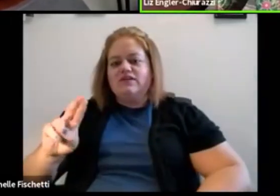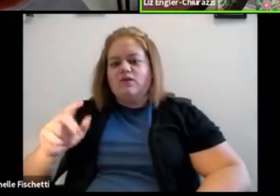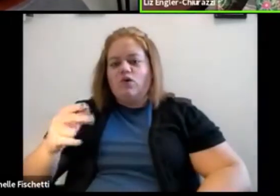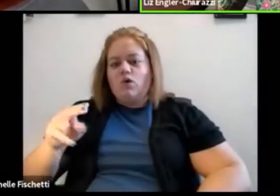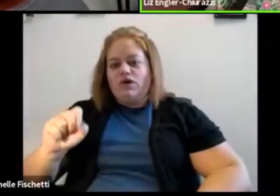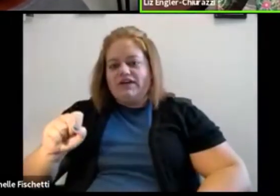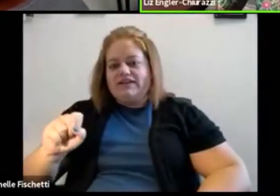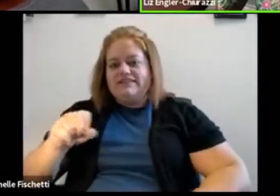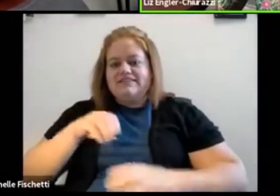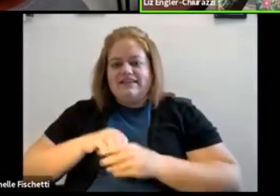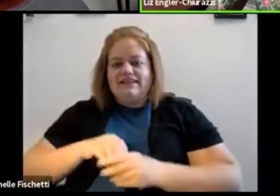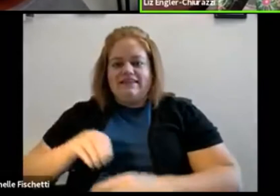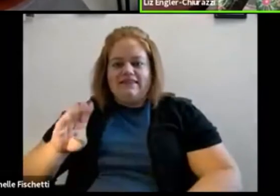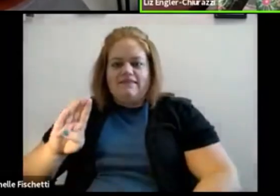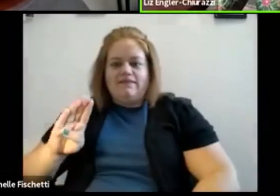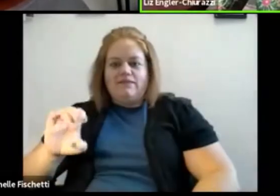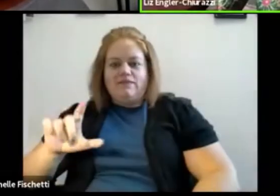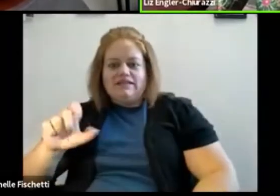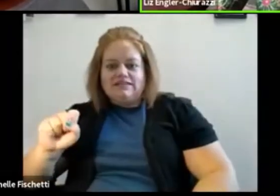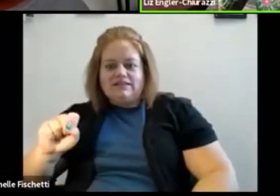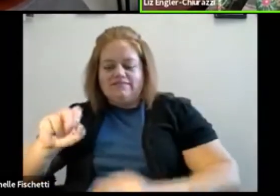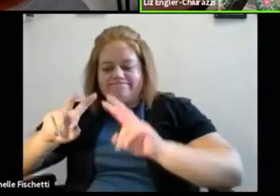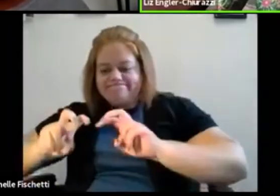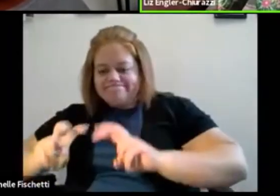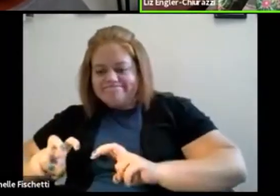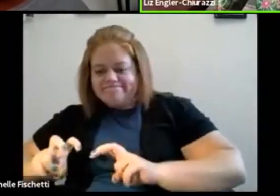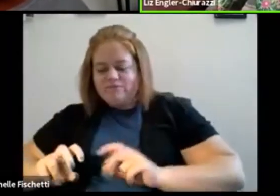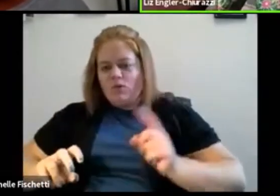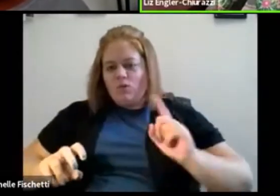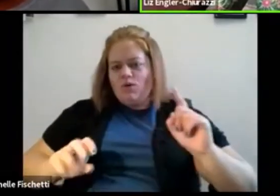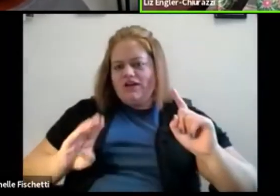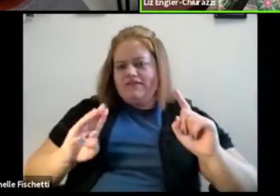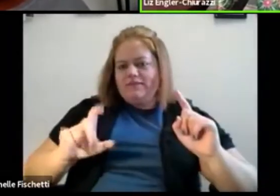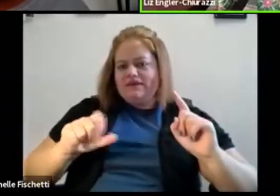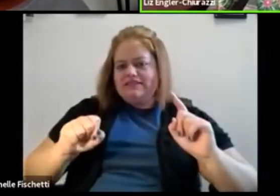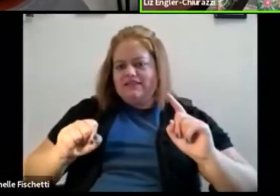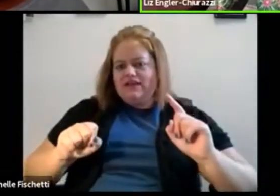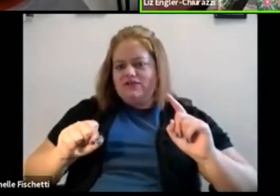b-cells I'm looking at where b-cells go once we get stressed out by something